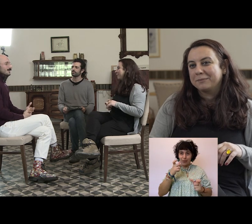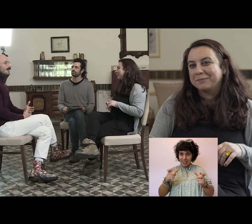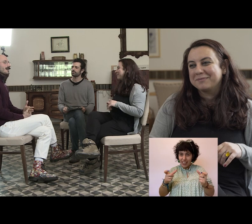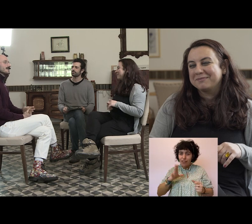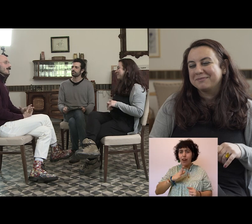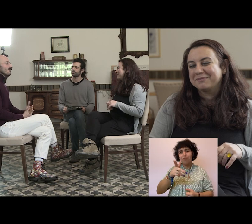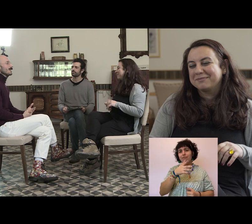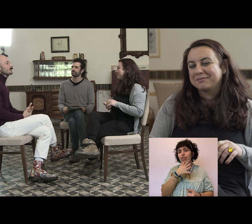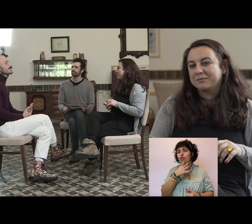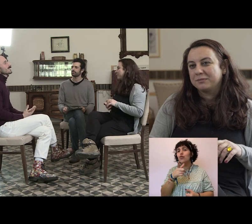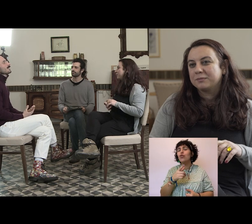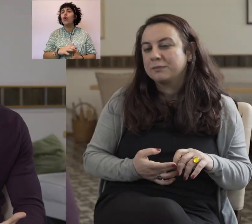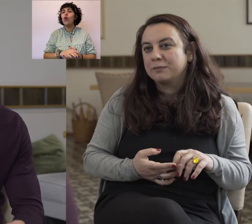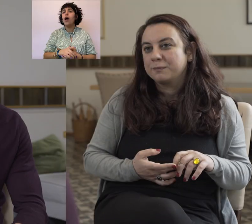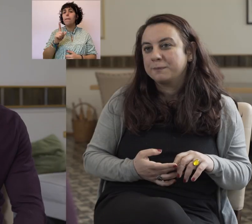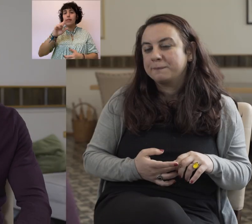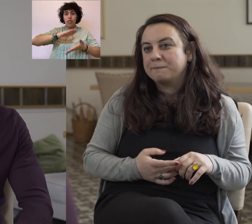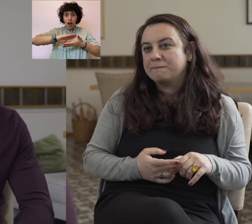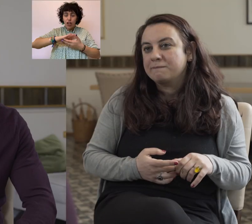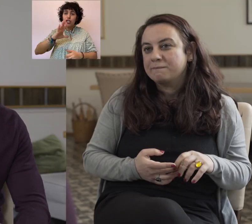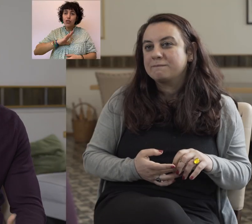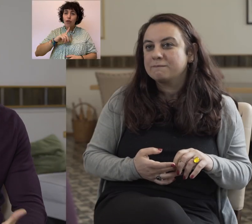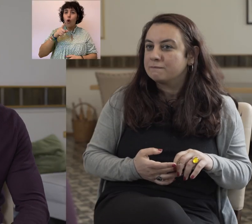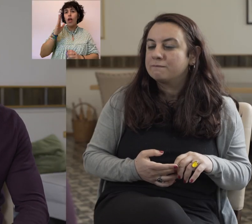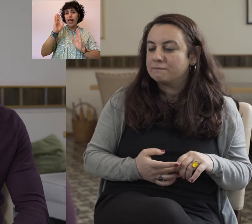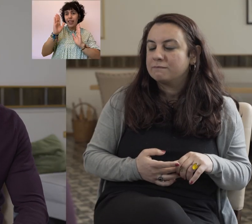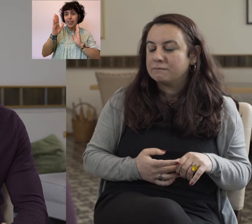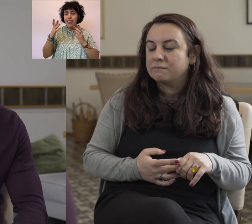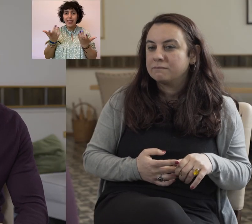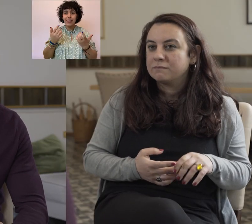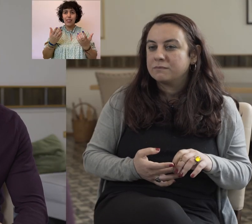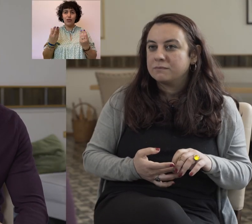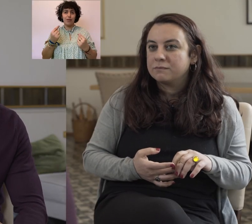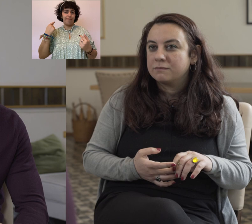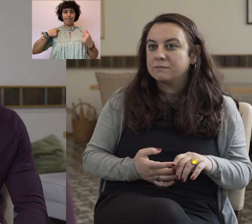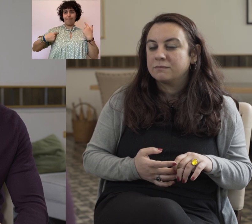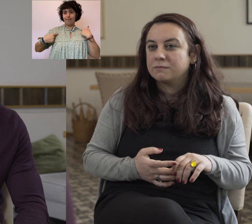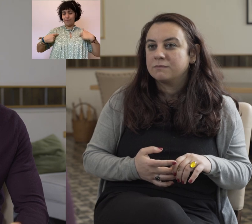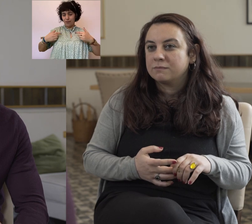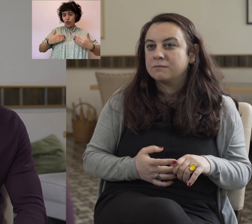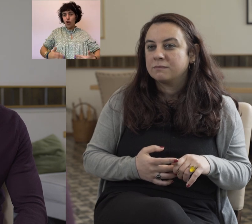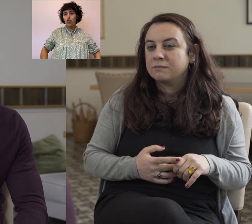Yeah, what he does is amazing a defense by no means a fear inside.